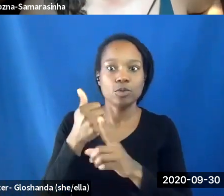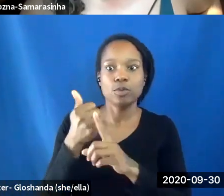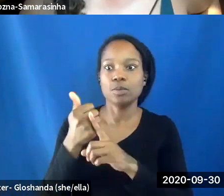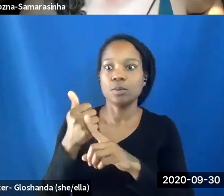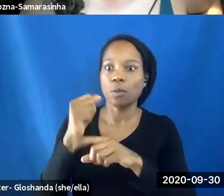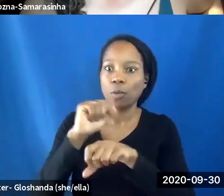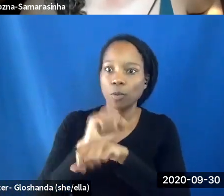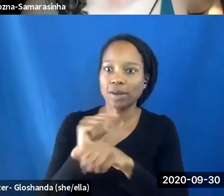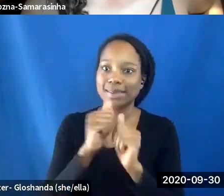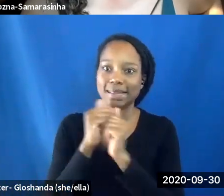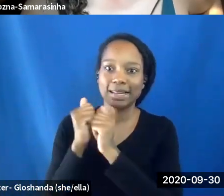Thank you to all of you.